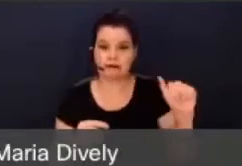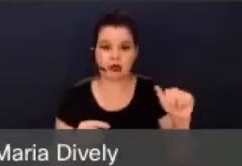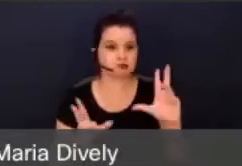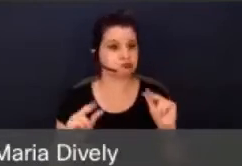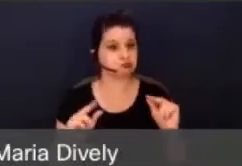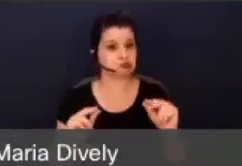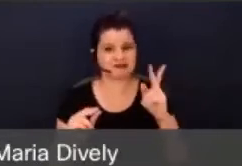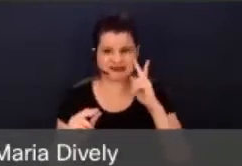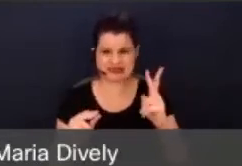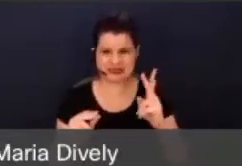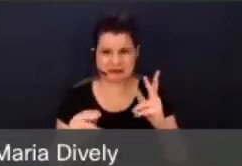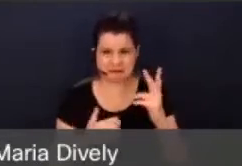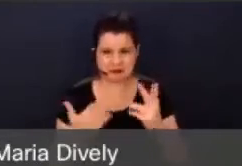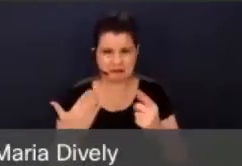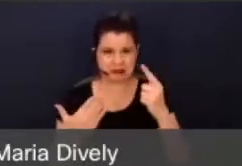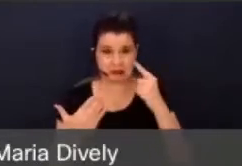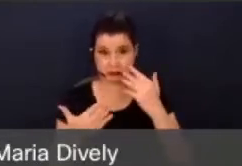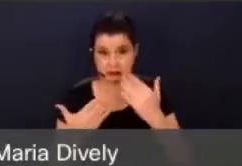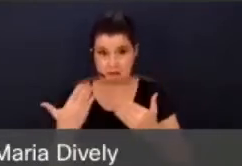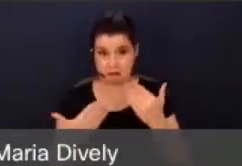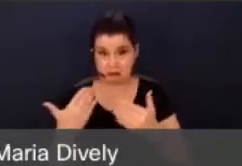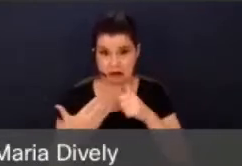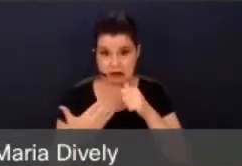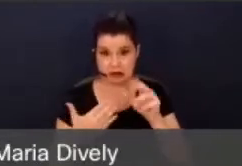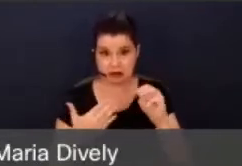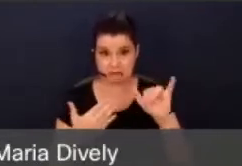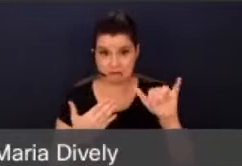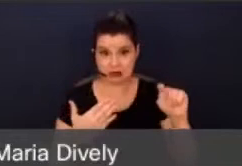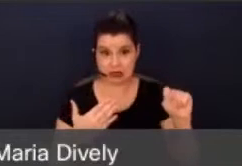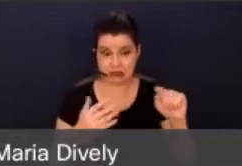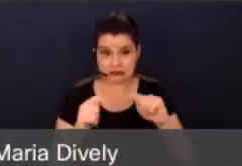which makes me think it's probably not a min- in the Minute template.